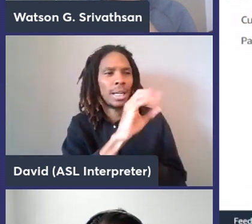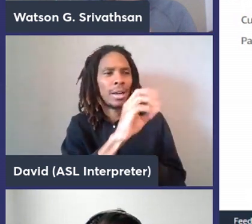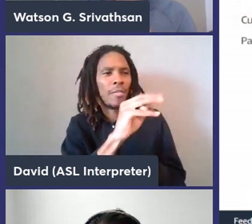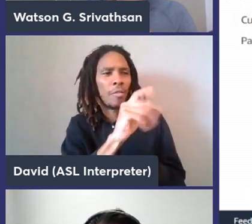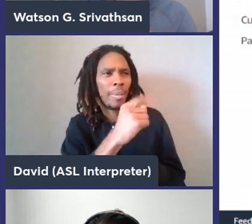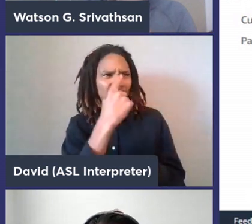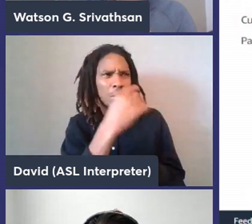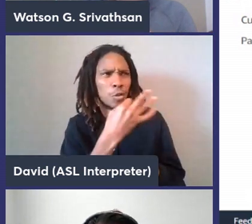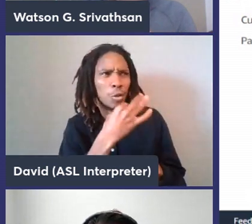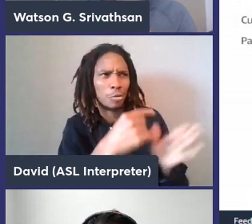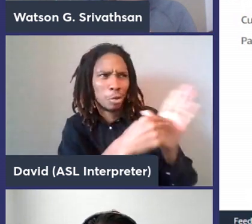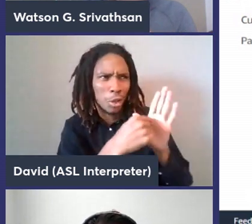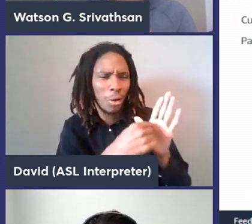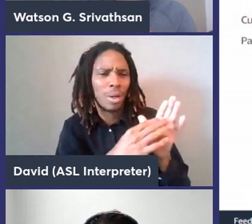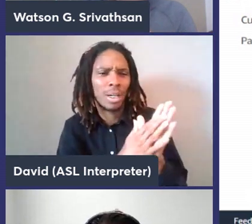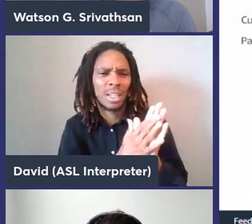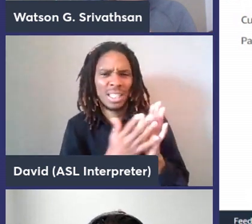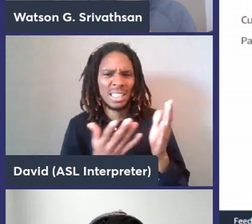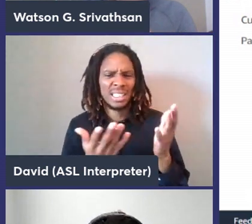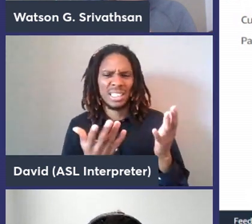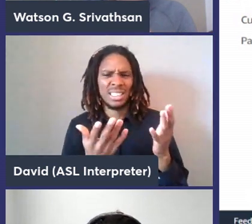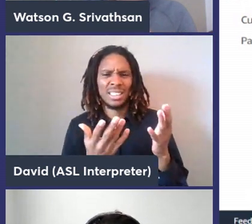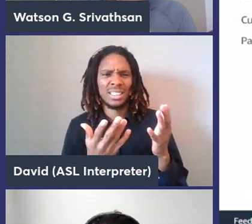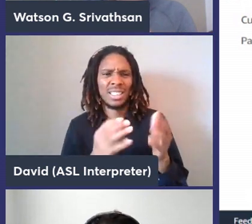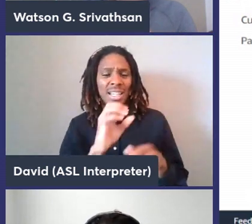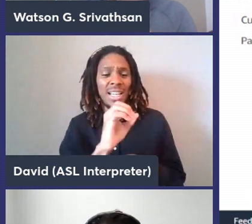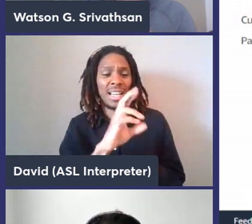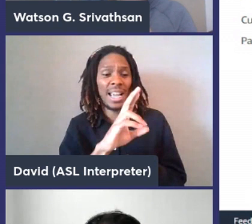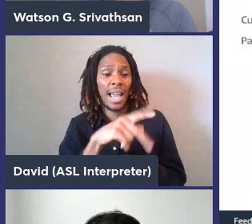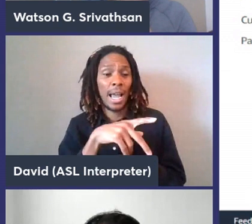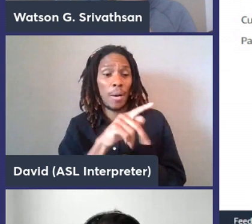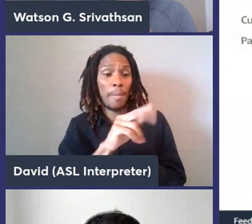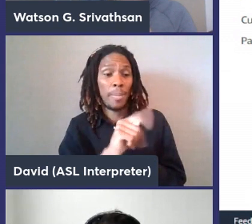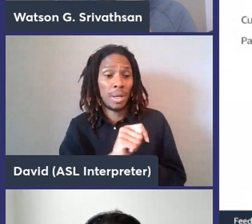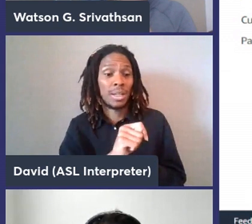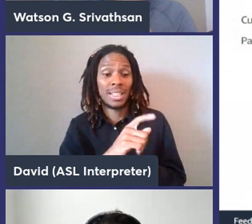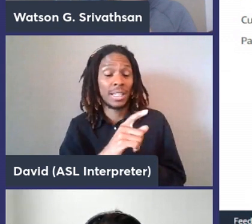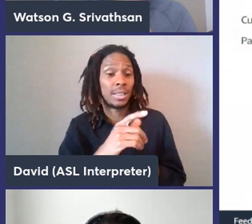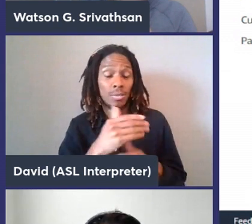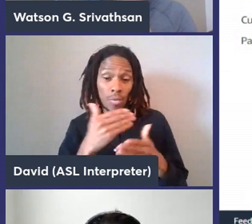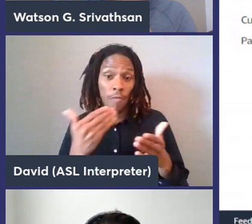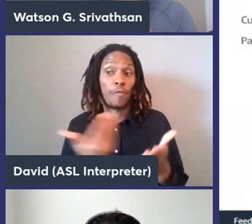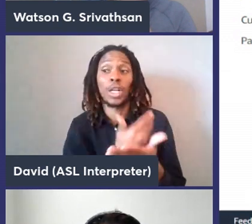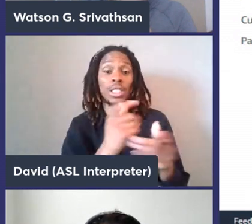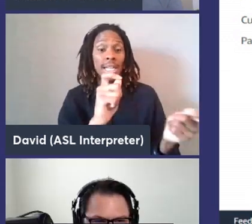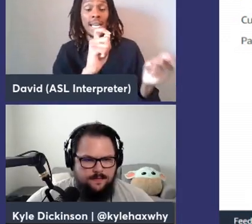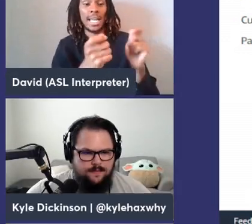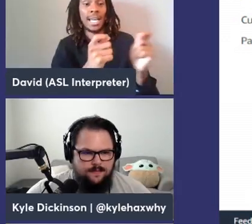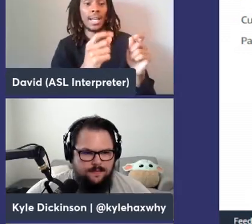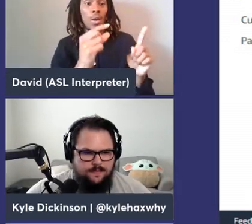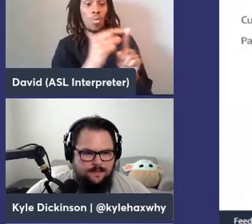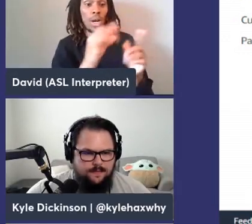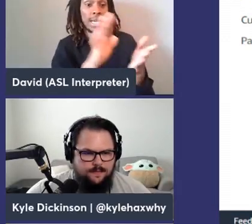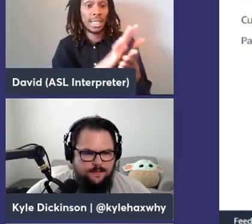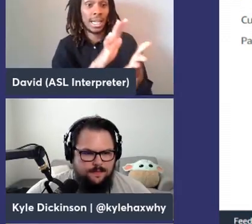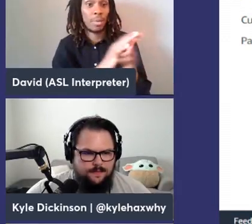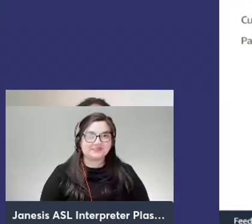is is there output result of a freshly edited Word document with the translation in place?